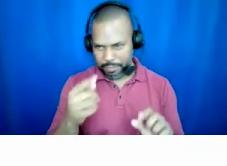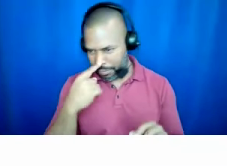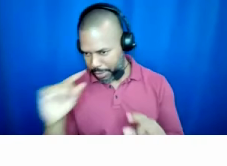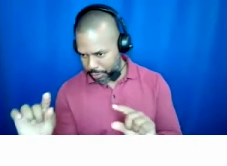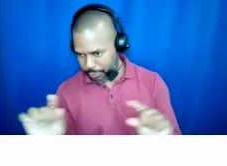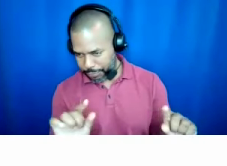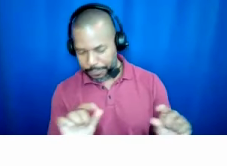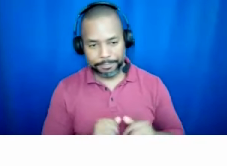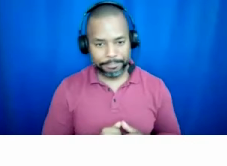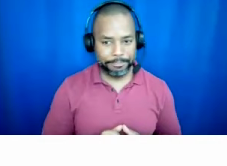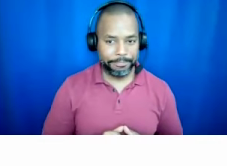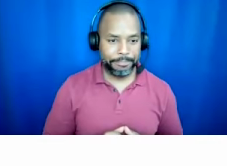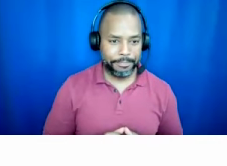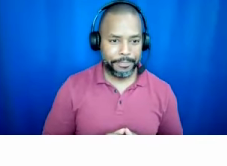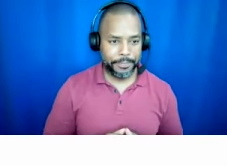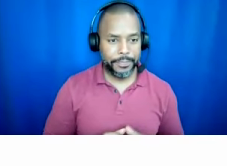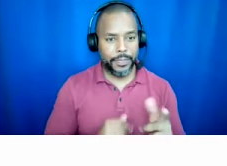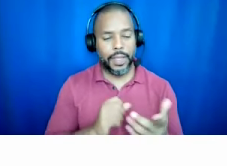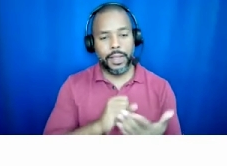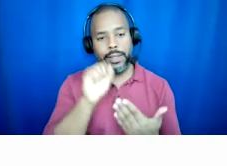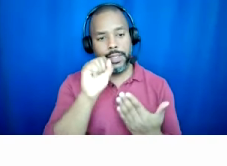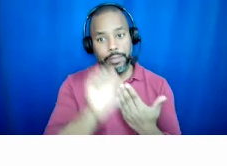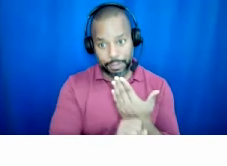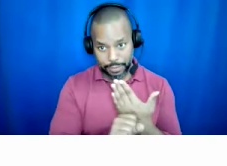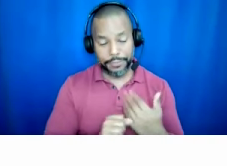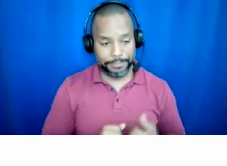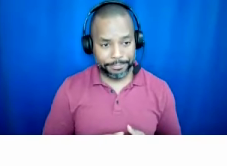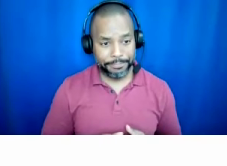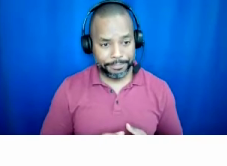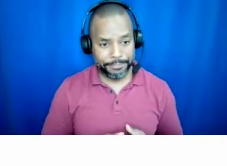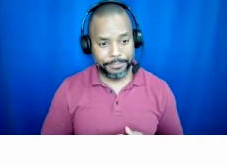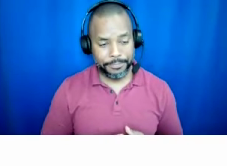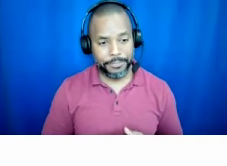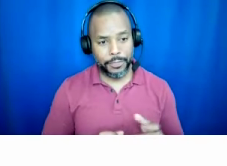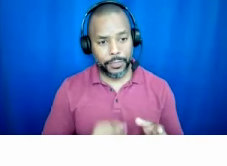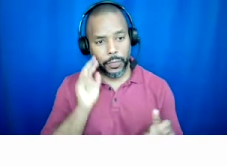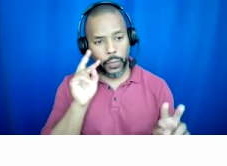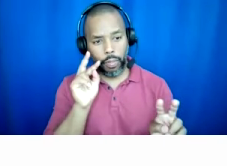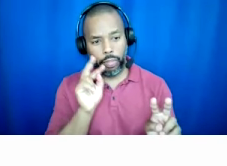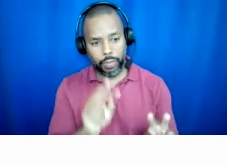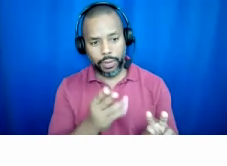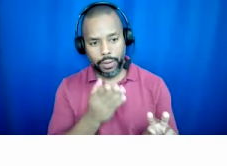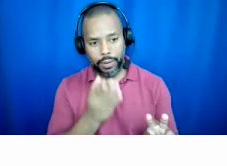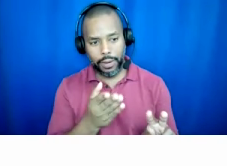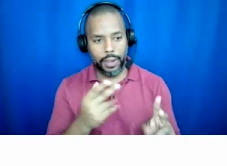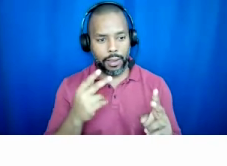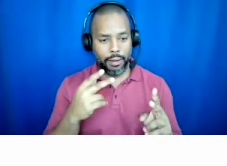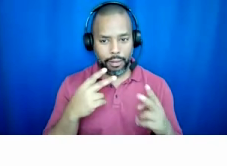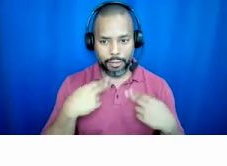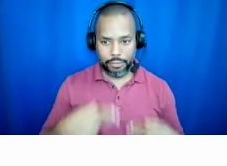and into September. We are looking at human resource, rather